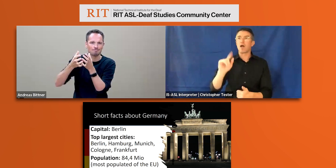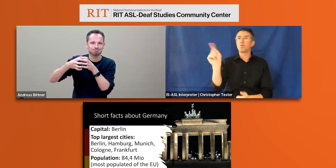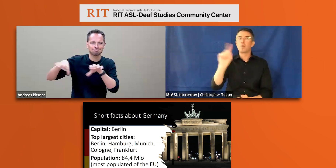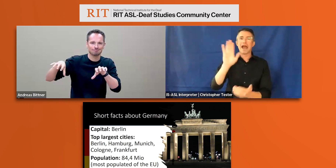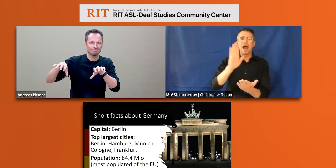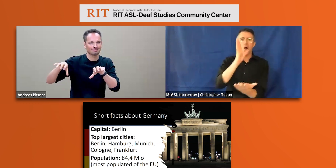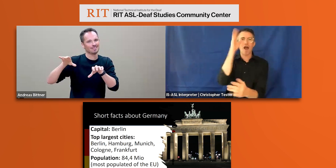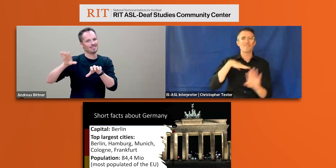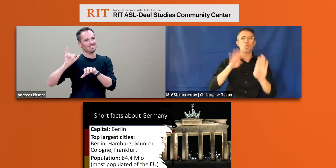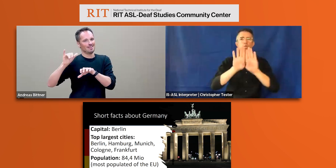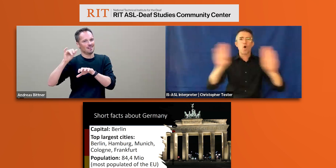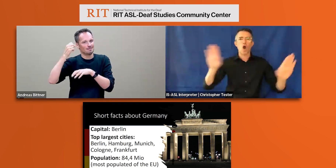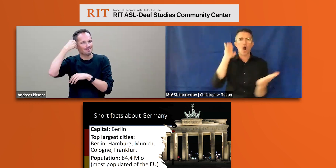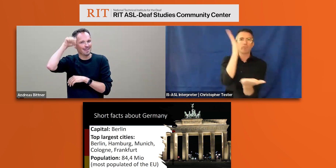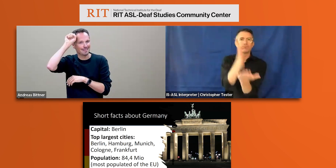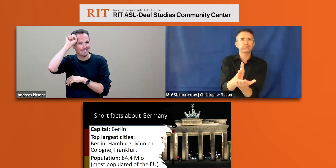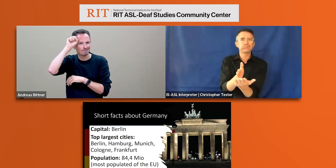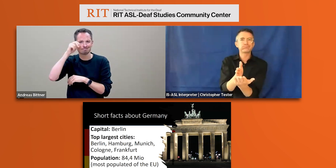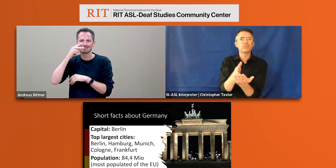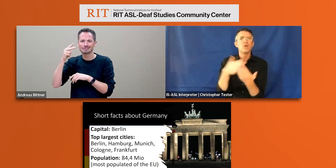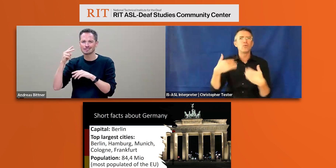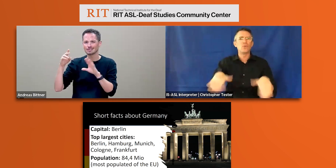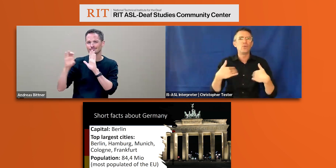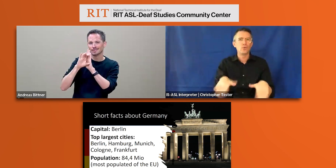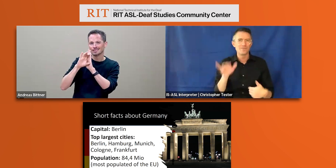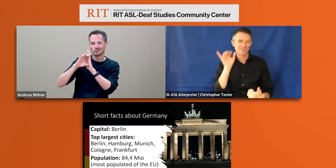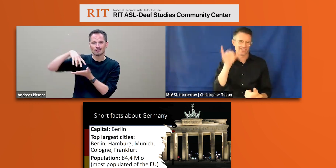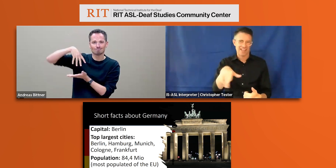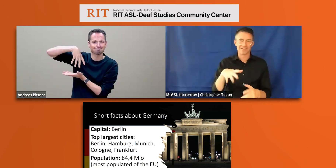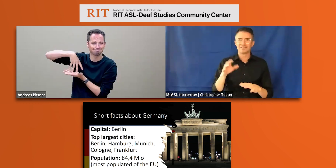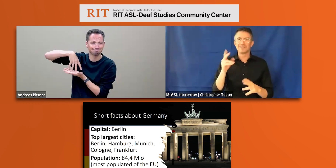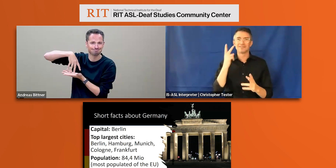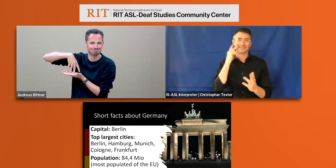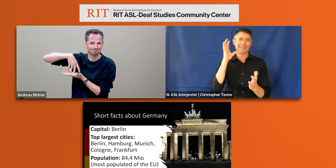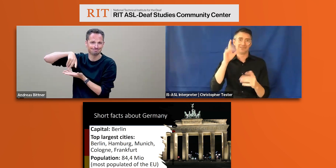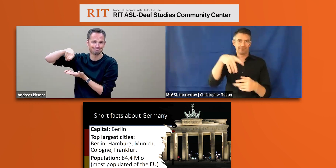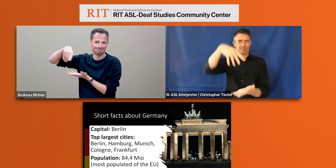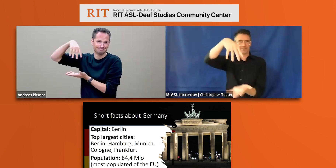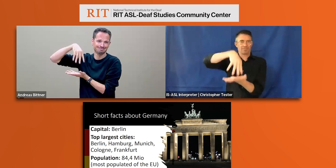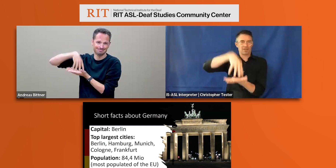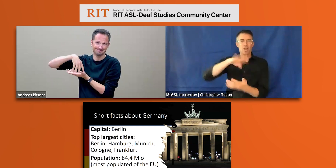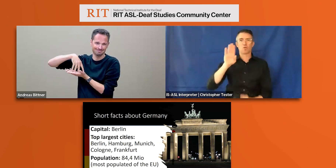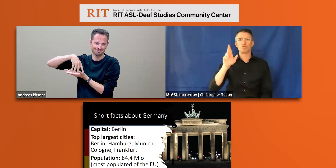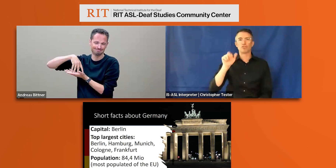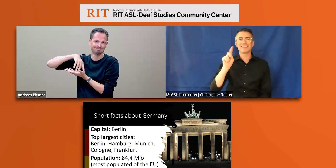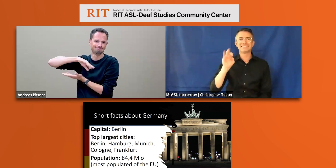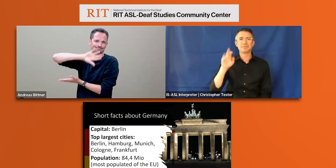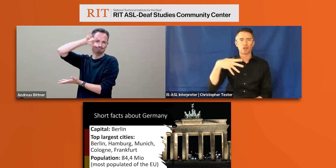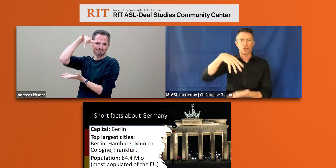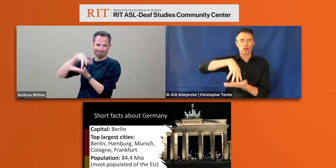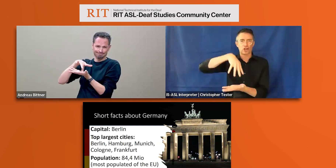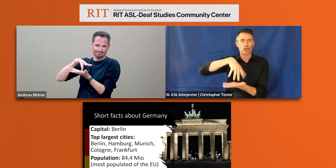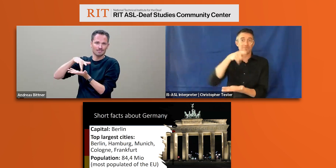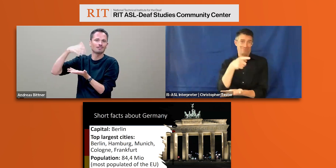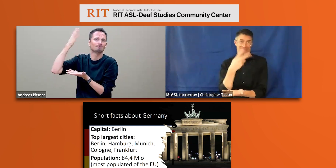We have Berlin, which is the capital. Remember, the Berlin Wall went right through Berlin.